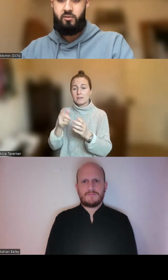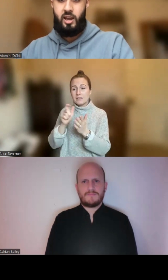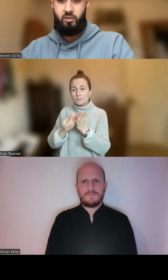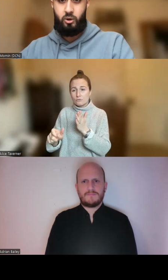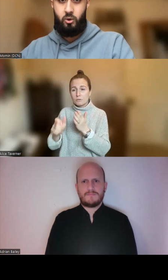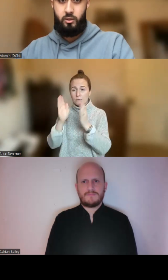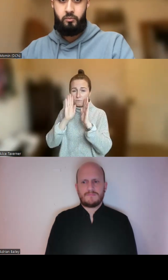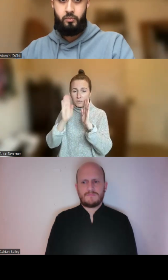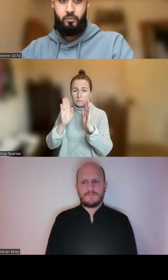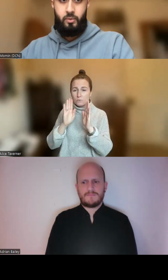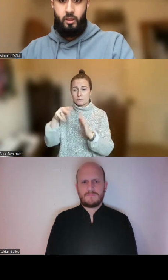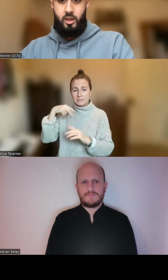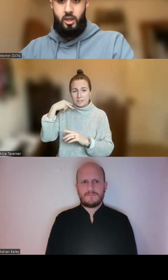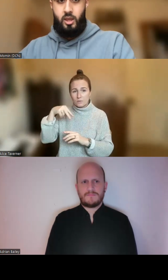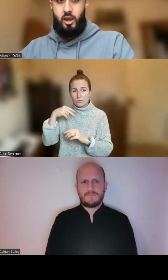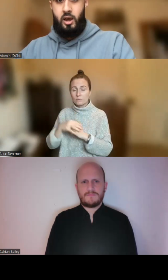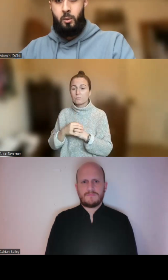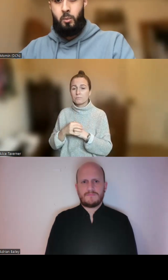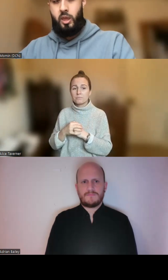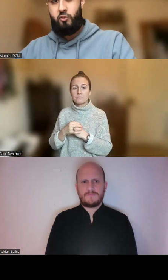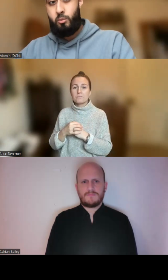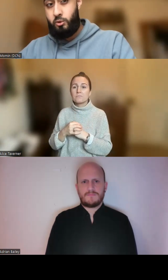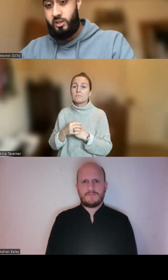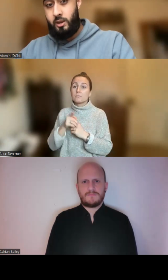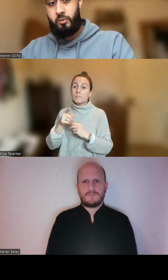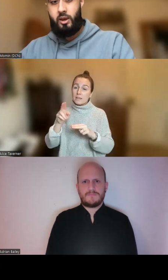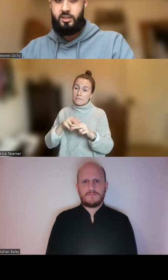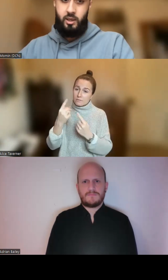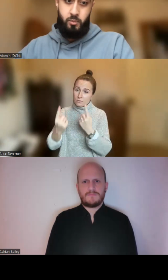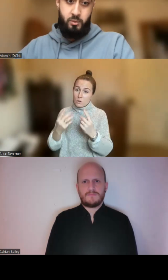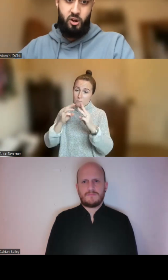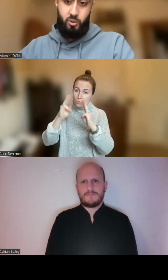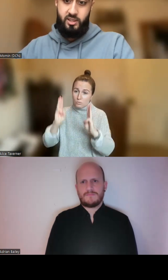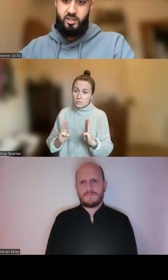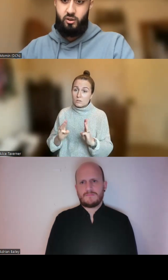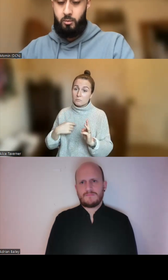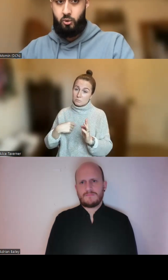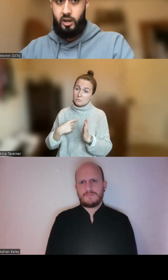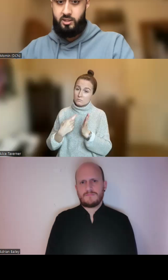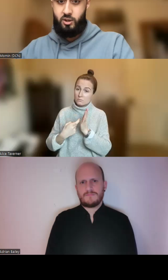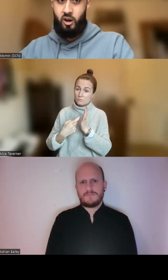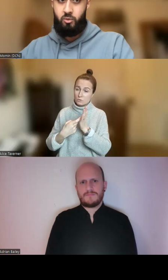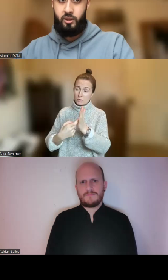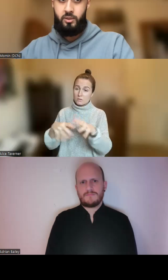Definitely, have a look at all of them. If you're a museum, I'd say maybe start off with Instagram and Google Ads to start off with.